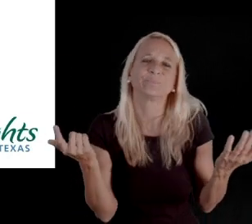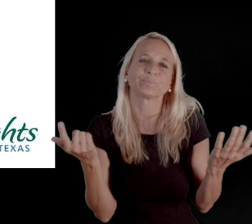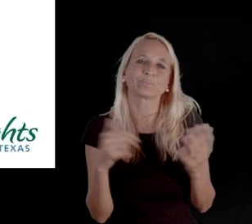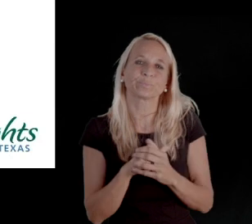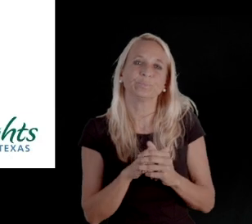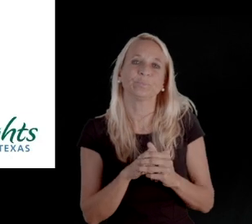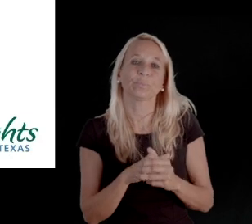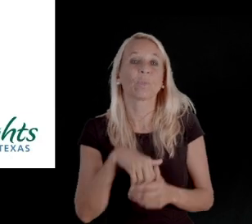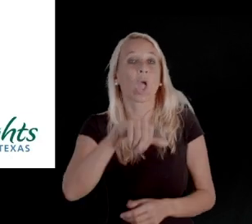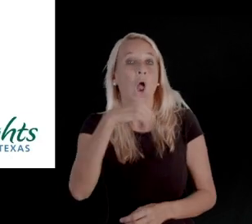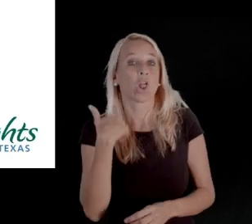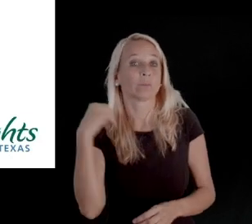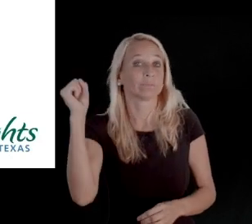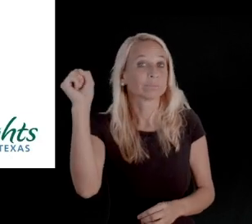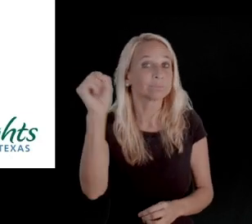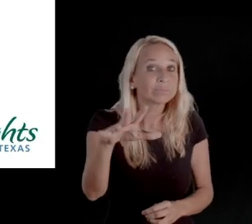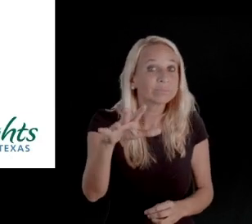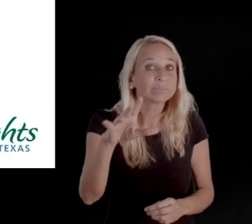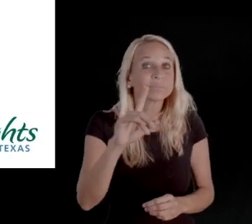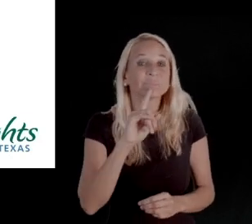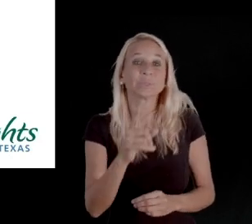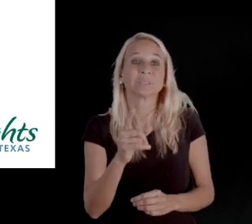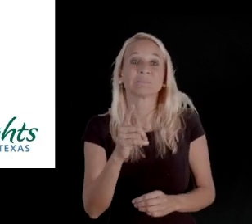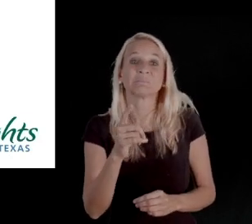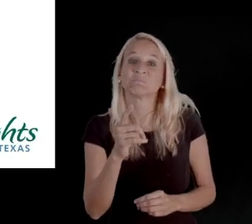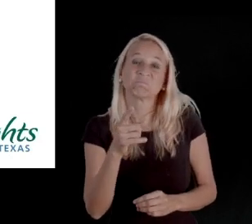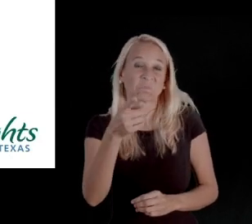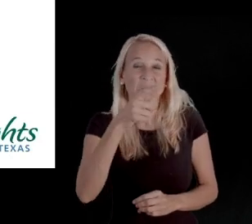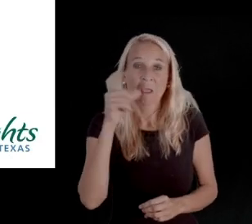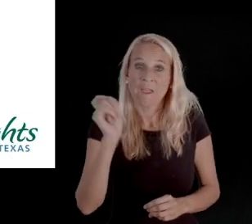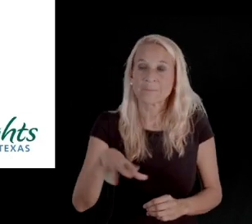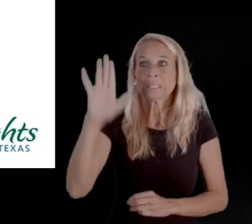One of the other considerations is that technically you don't have to provide testimony.